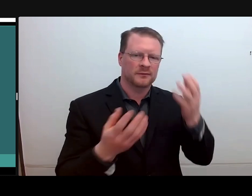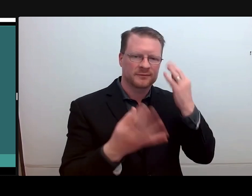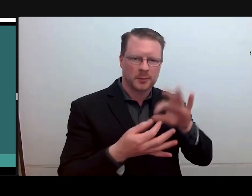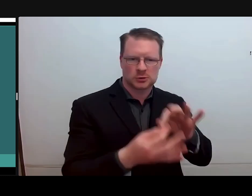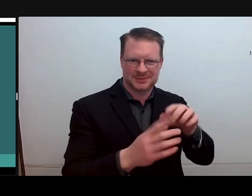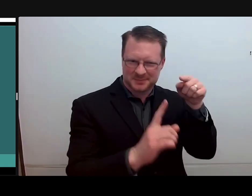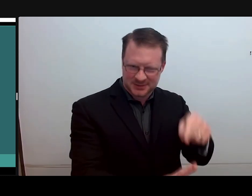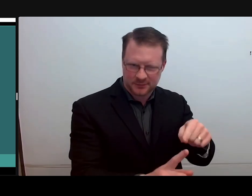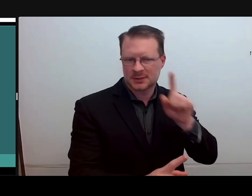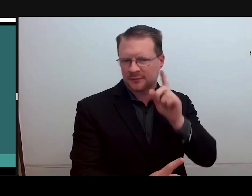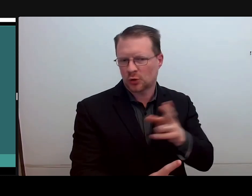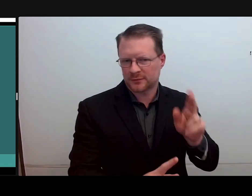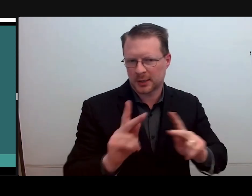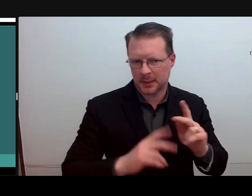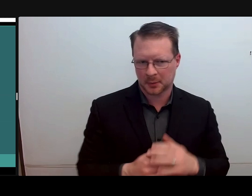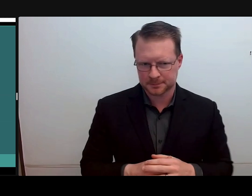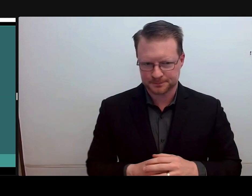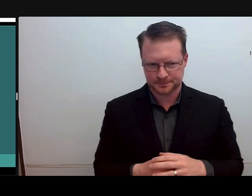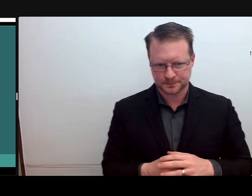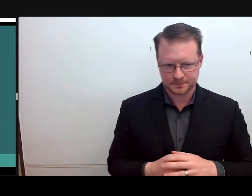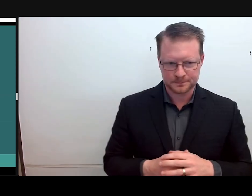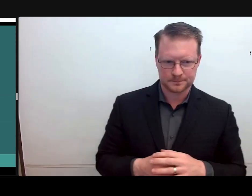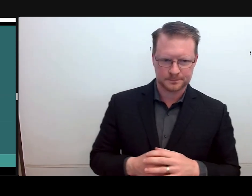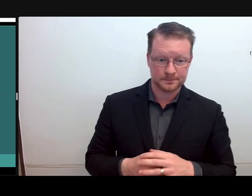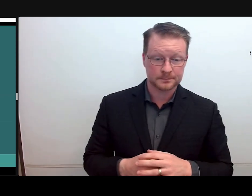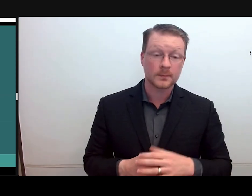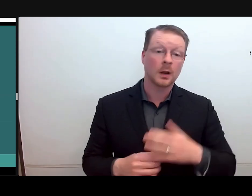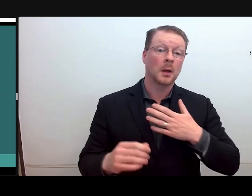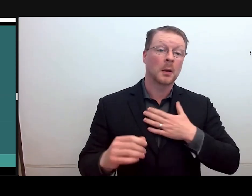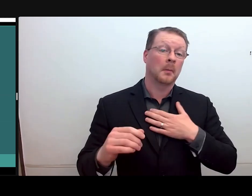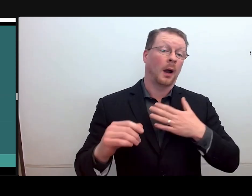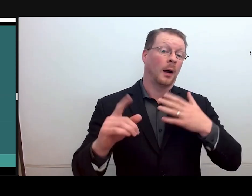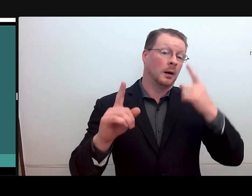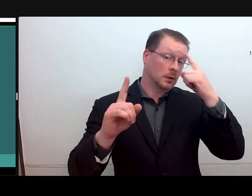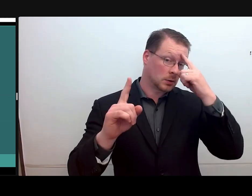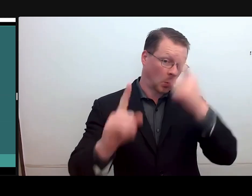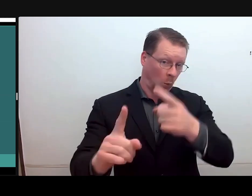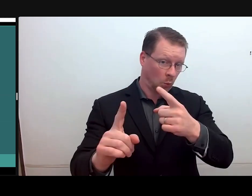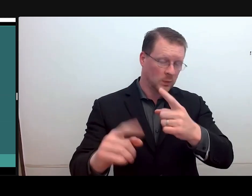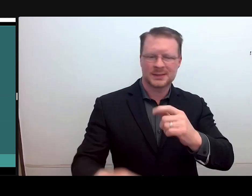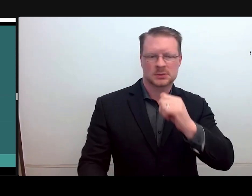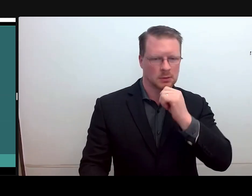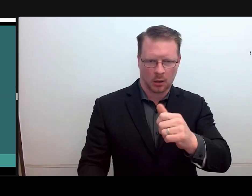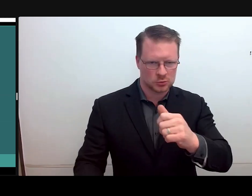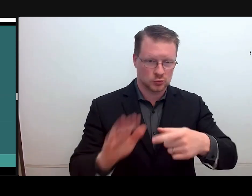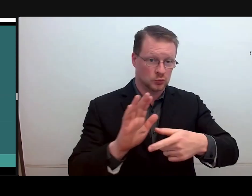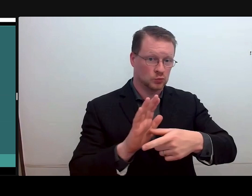However, we also talk about a lot of information within this regarding deaf and hard-of-hearing communities in health sciences education.